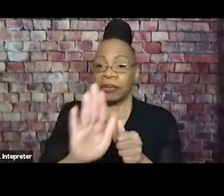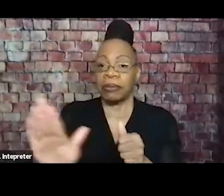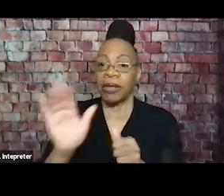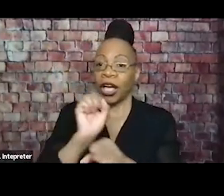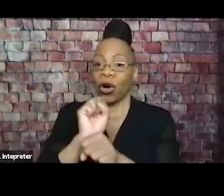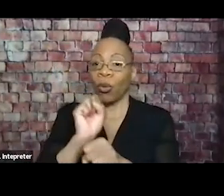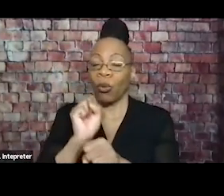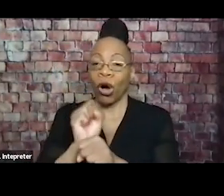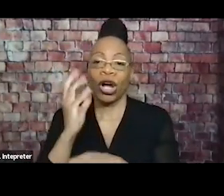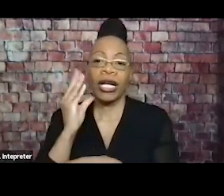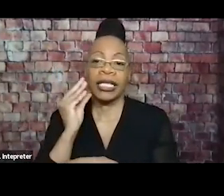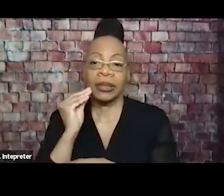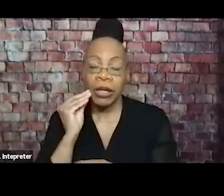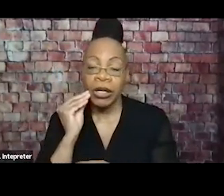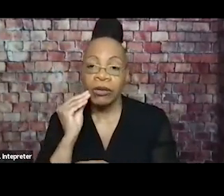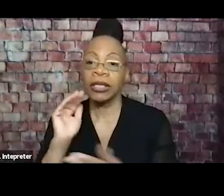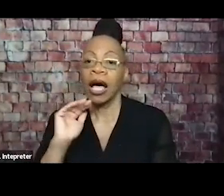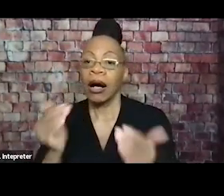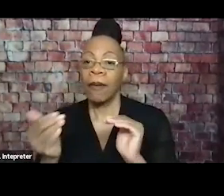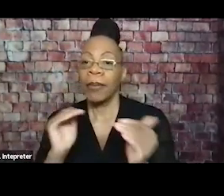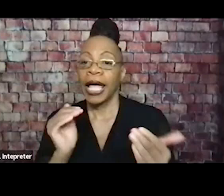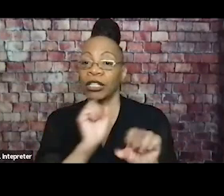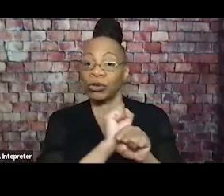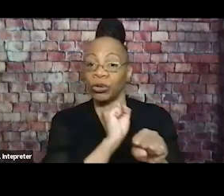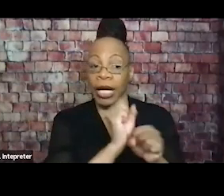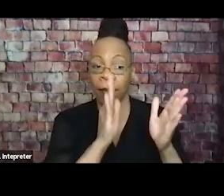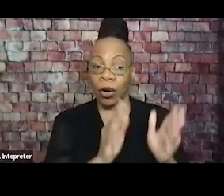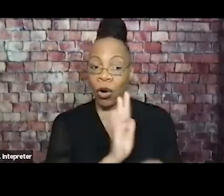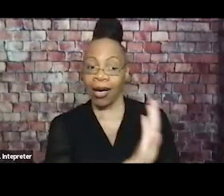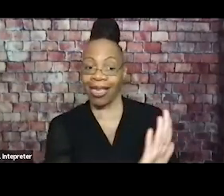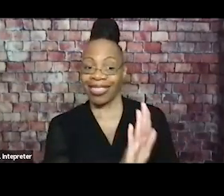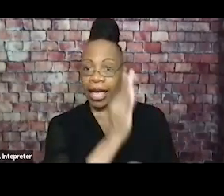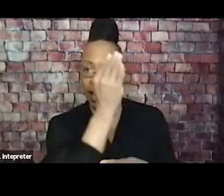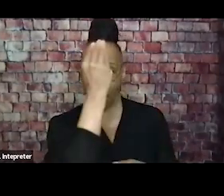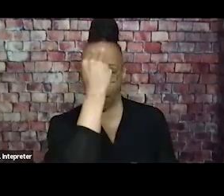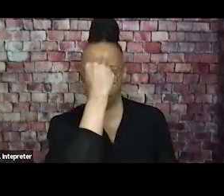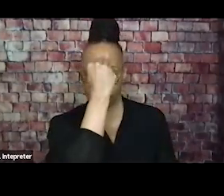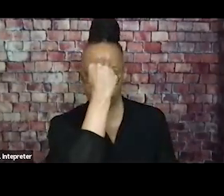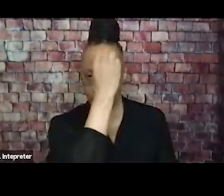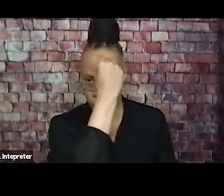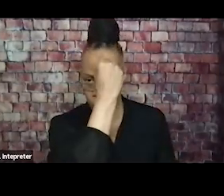comparably to the employer's memory of it. Or maybe they weren't understanding